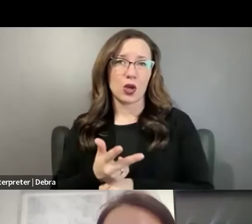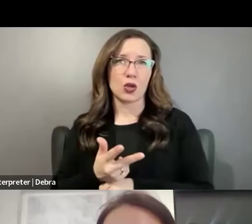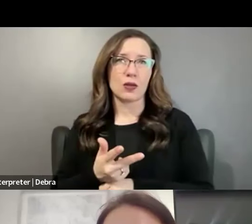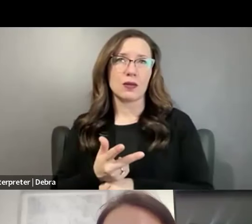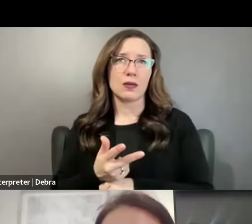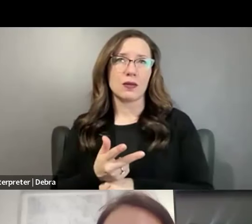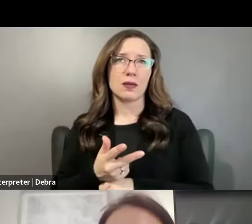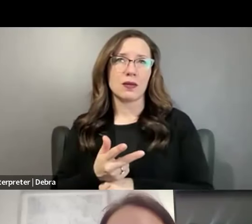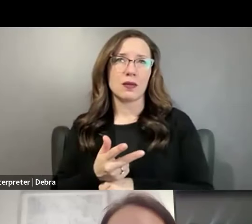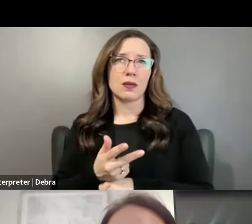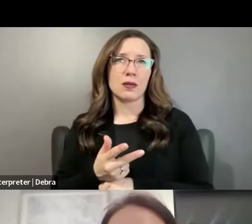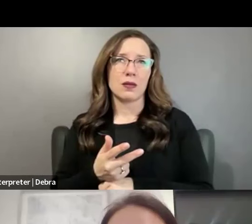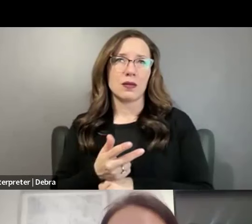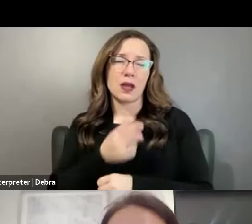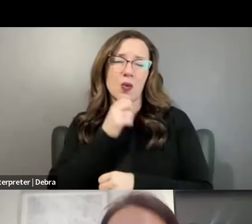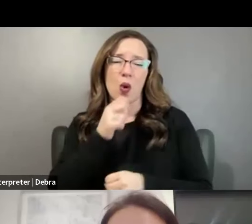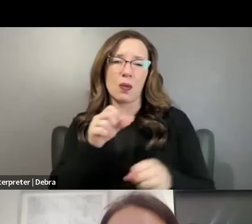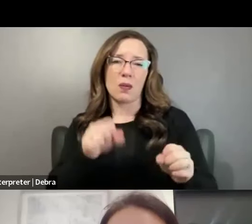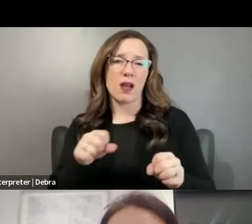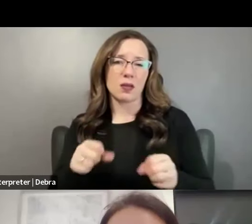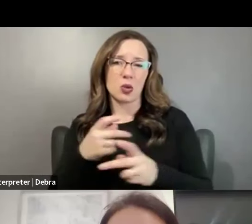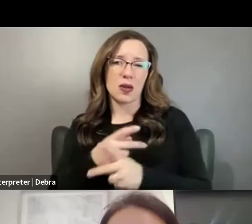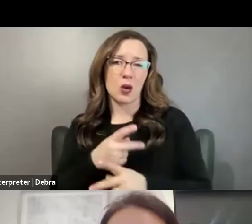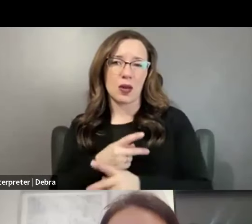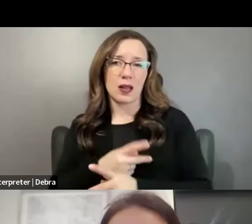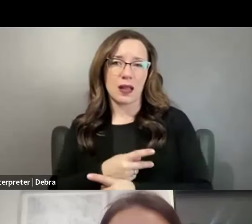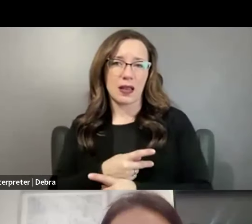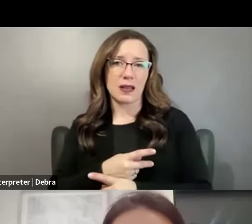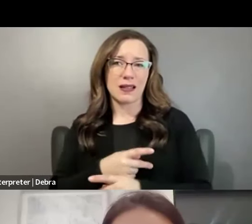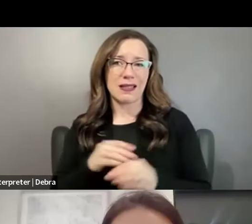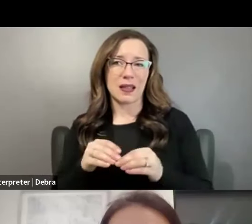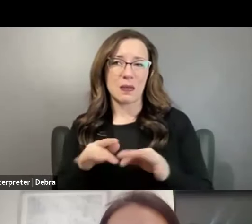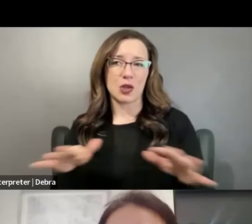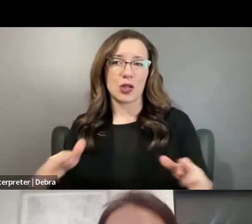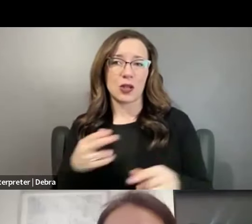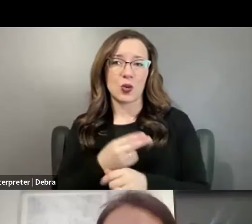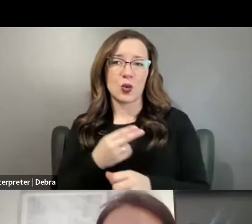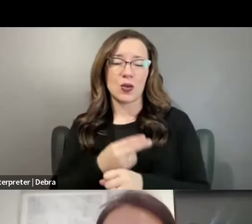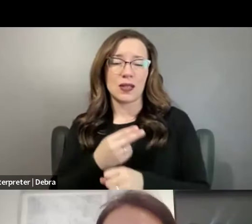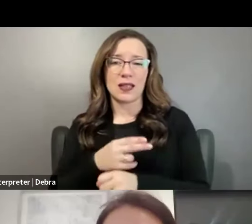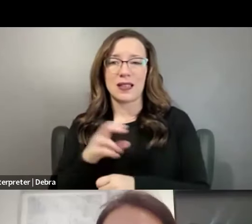to have possible to calculate the emissions utilized with the spend method.